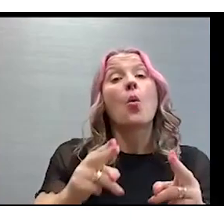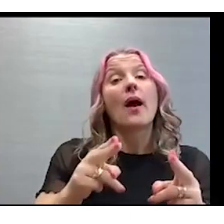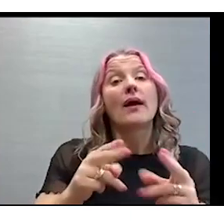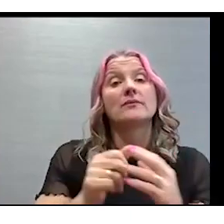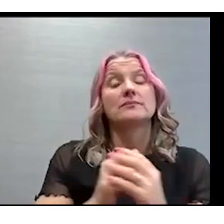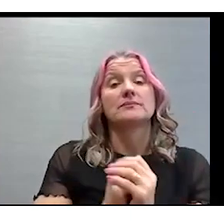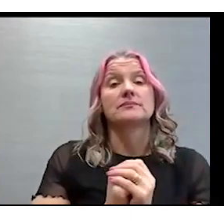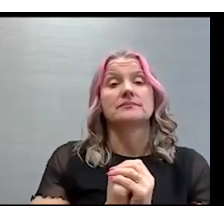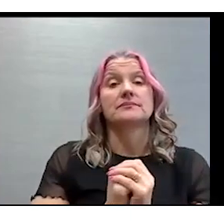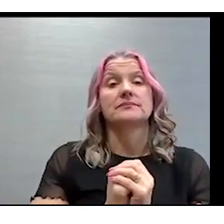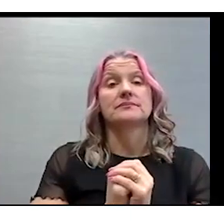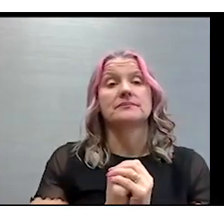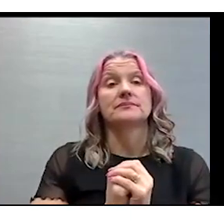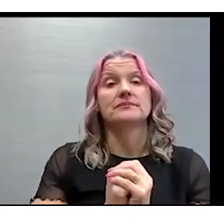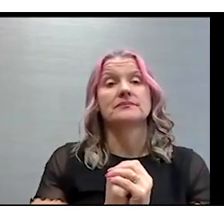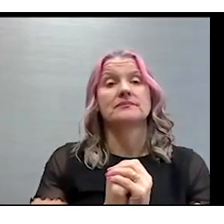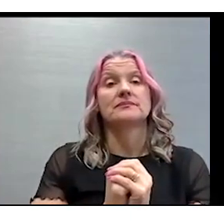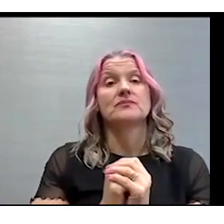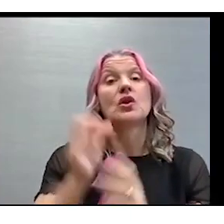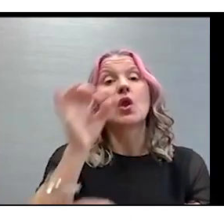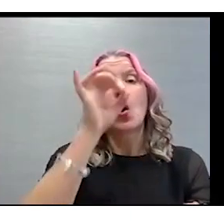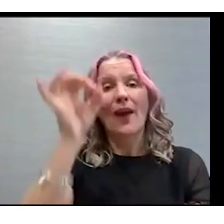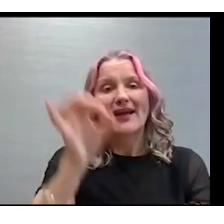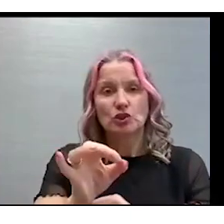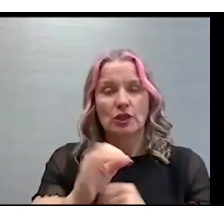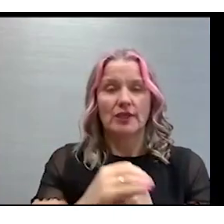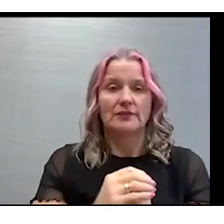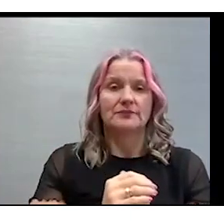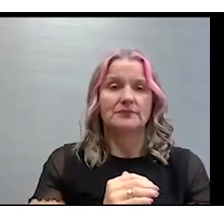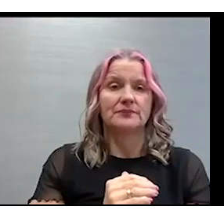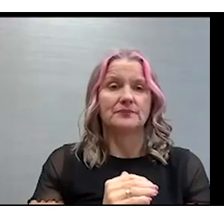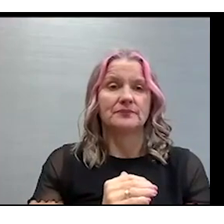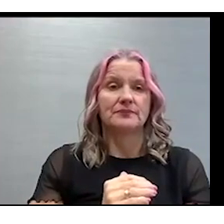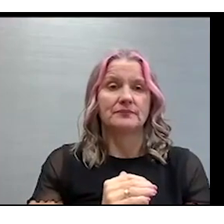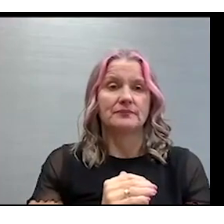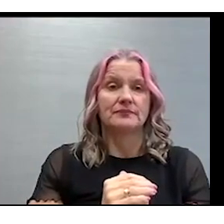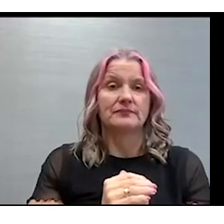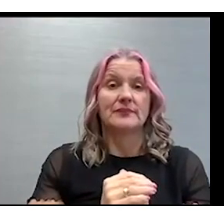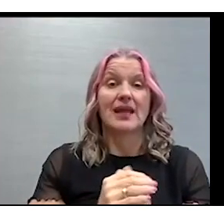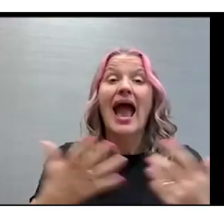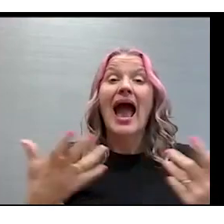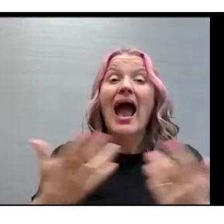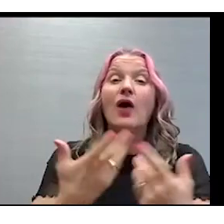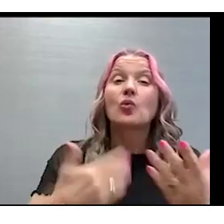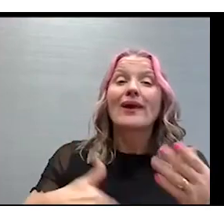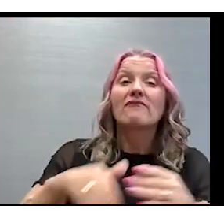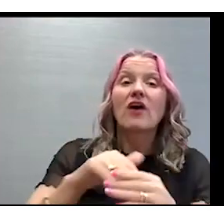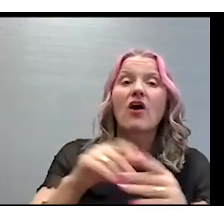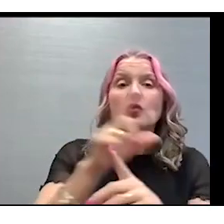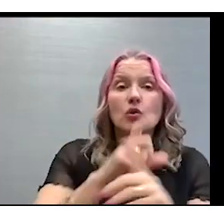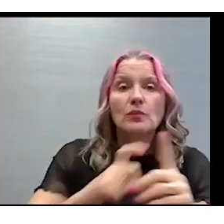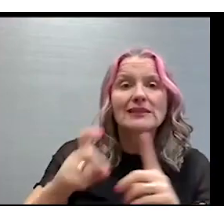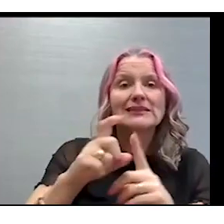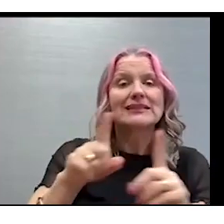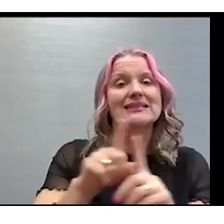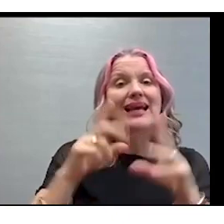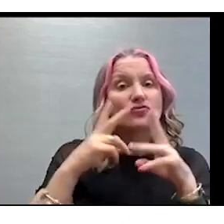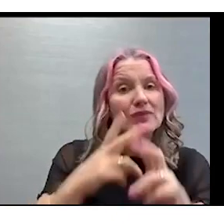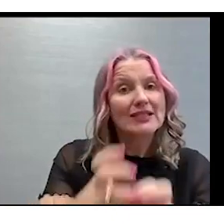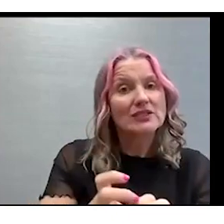or through user tests? IOANA: Yeah, absolutely. So the question we got is how we involve communities and research in in what we